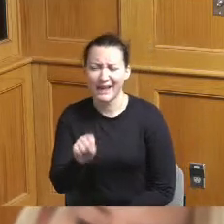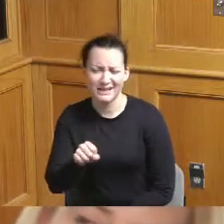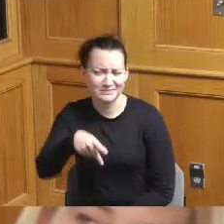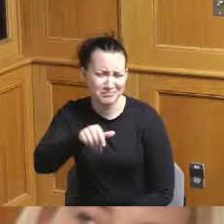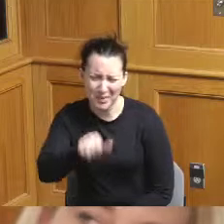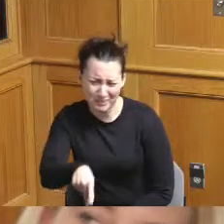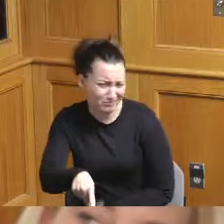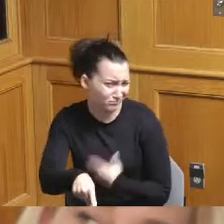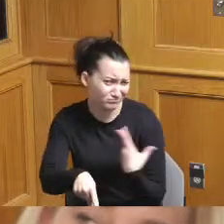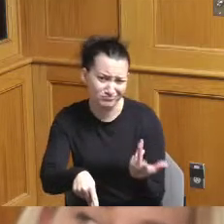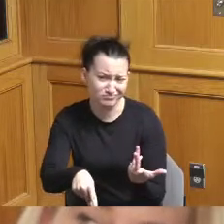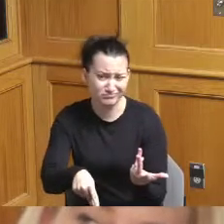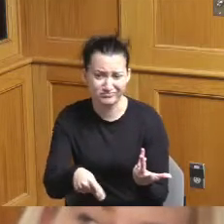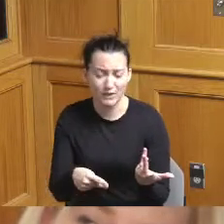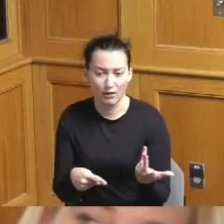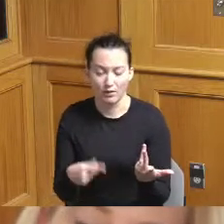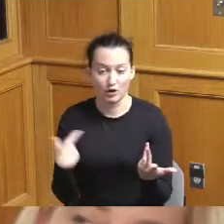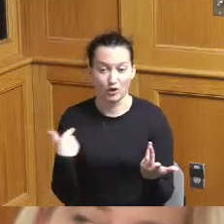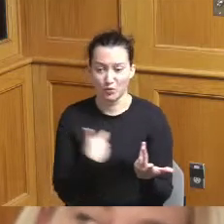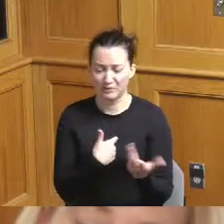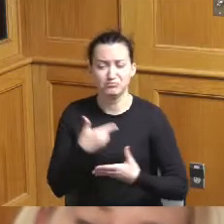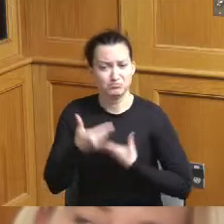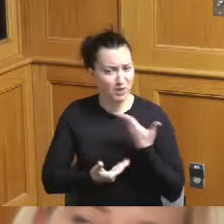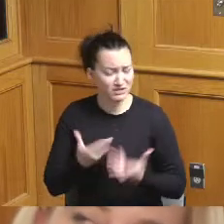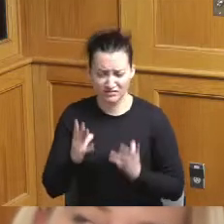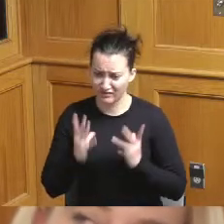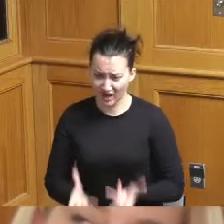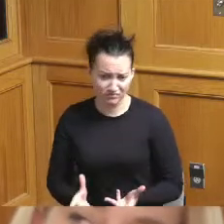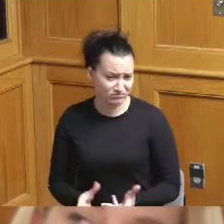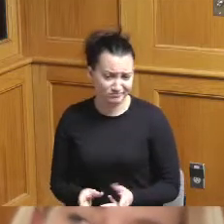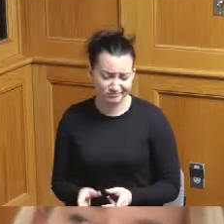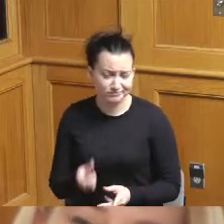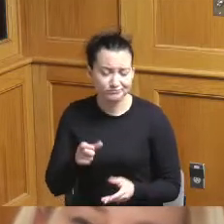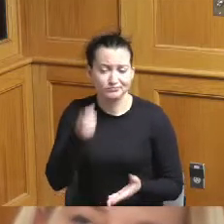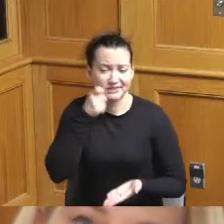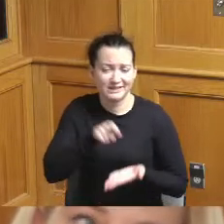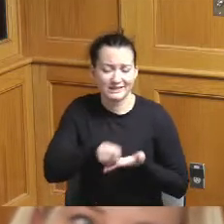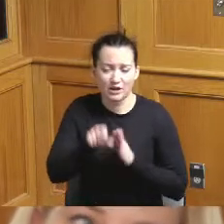we have been able to process those requests that is the Secretary of State's form on the inside